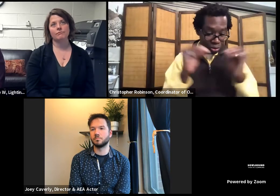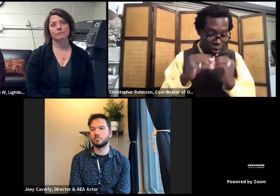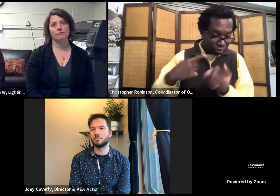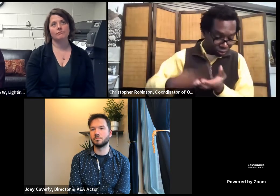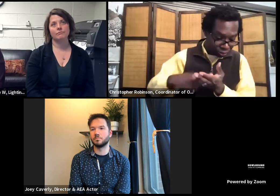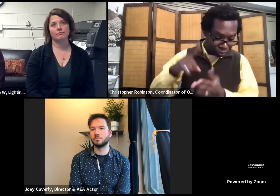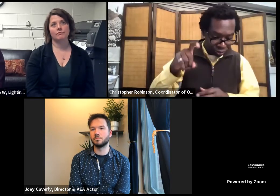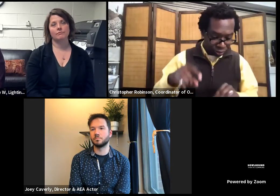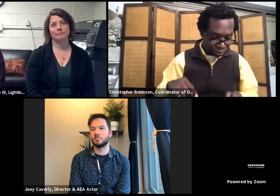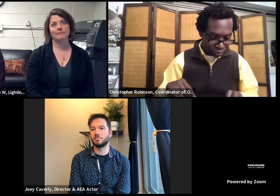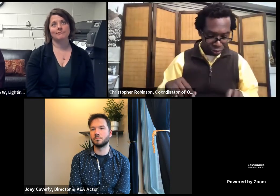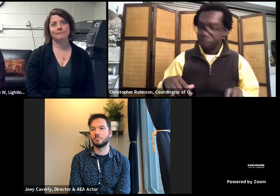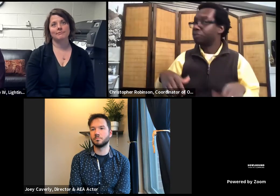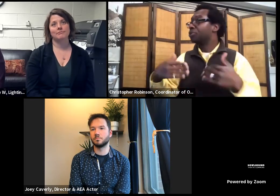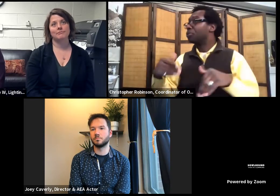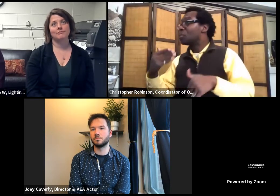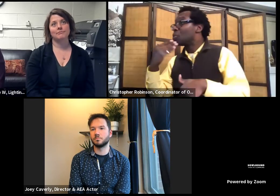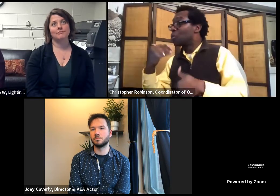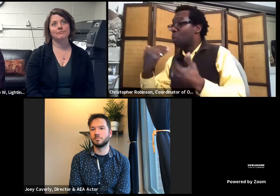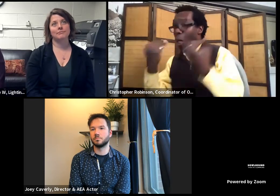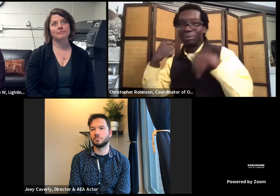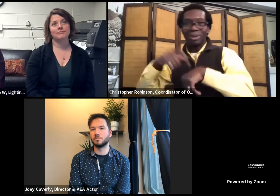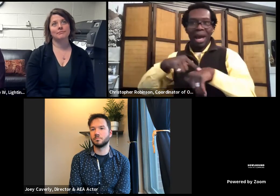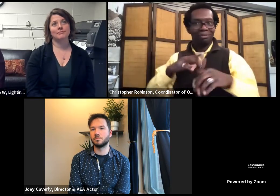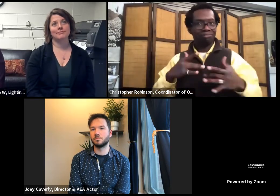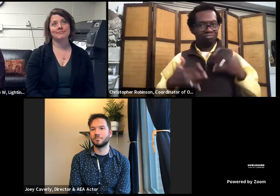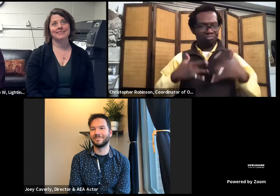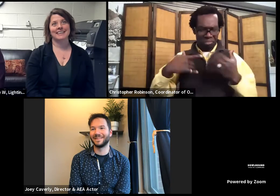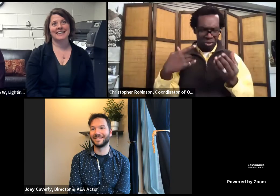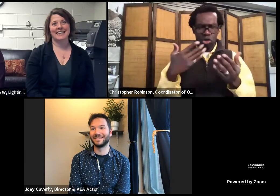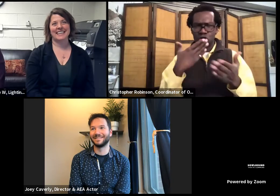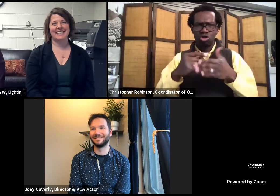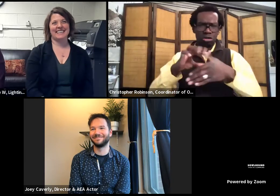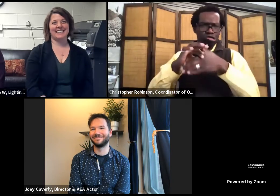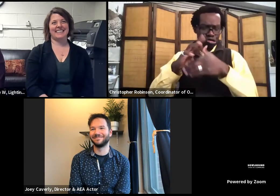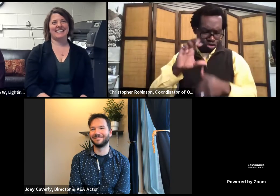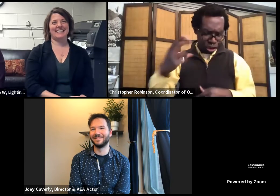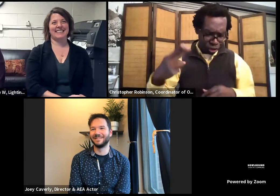opening up our minds about what options we have to be able to do that. Ooh, time is flying.